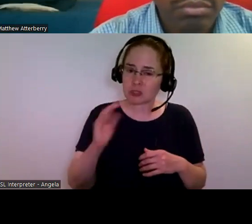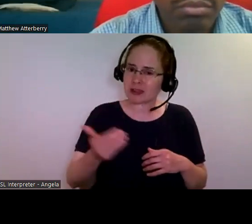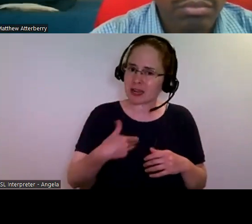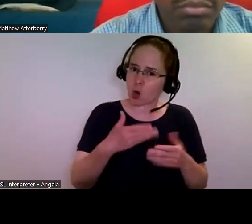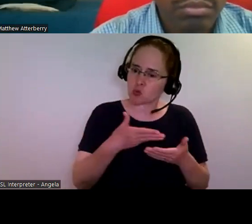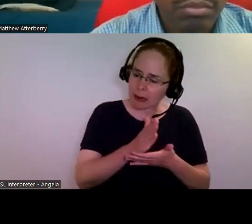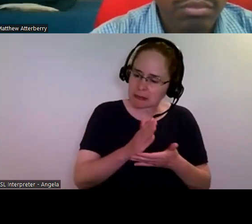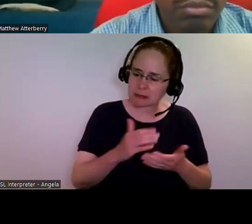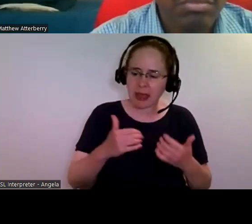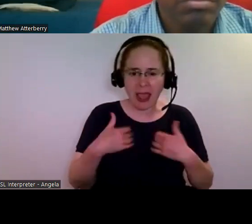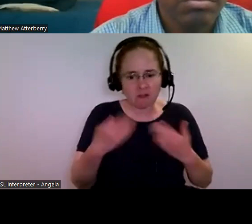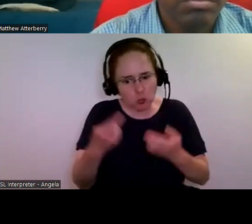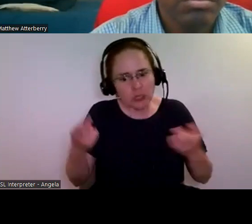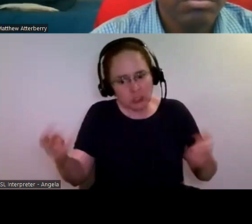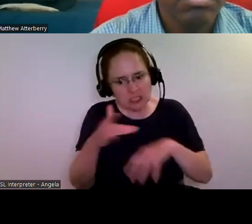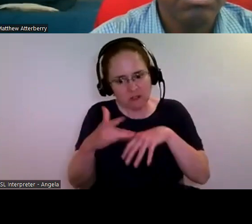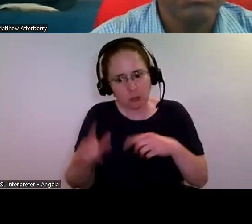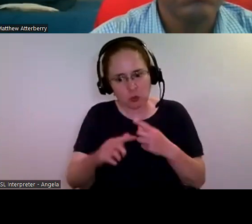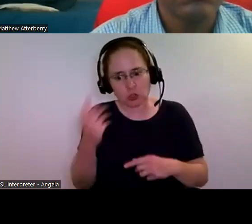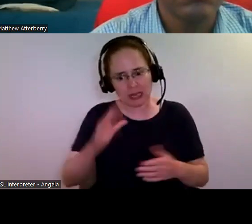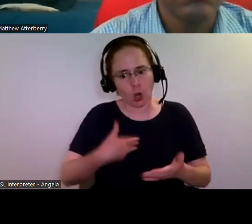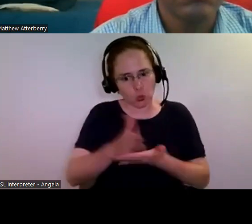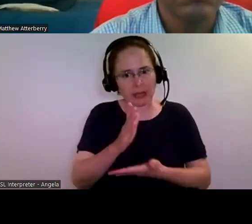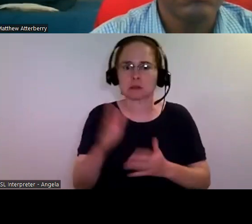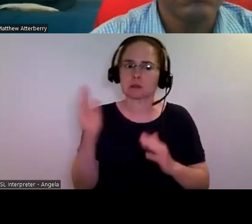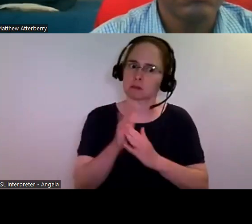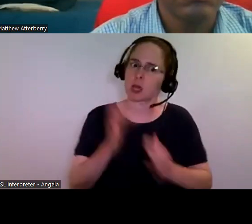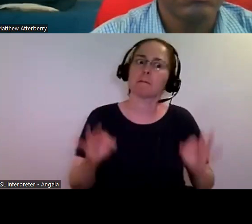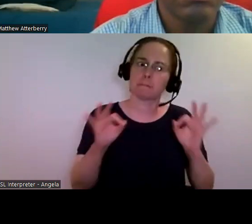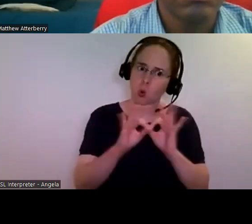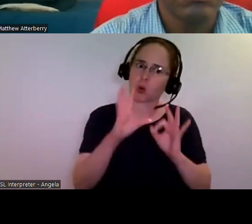to understand our rights is super important and something that we need to continue to expand.